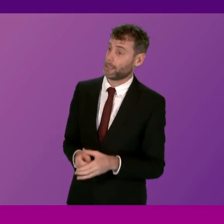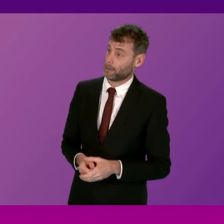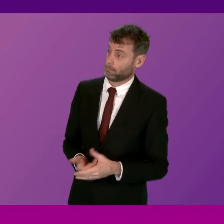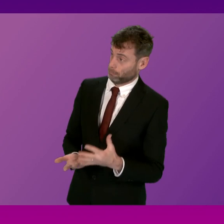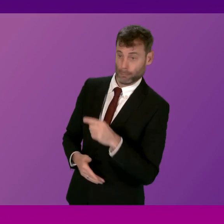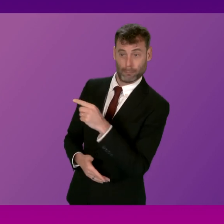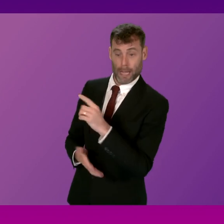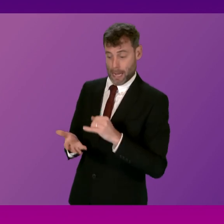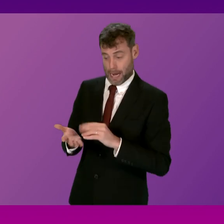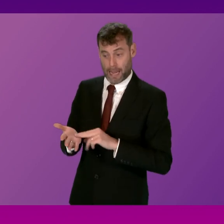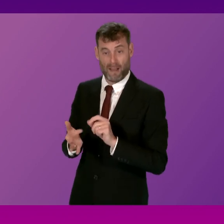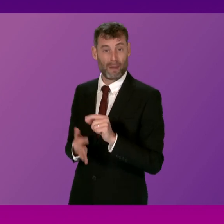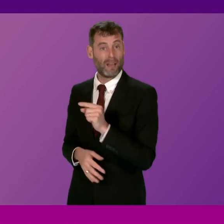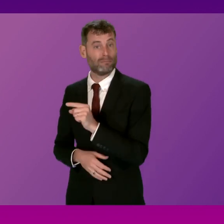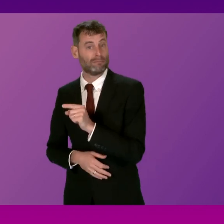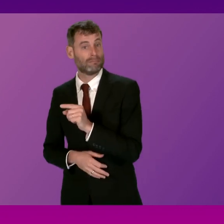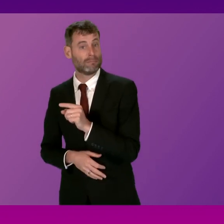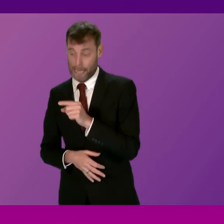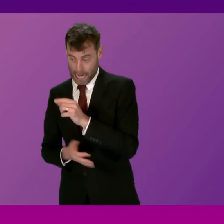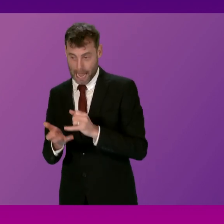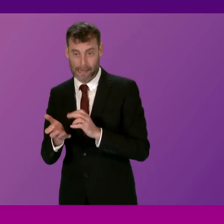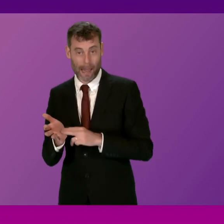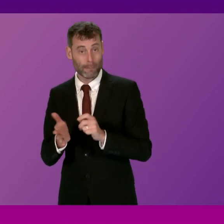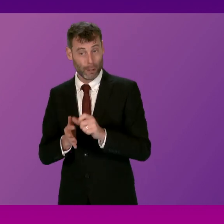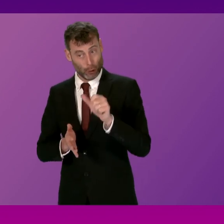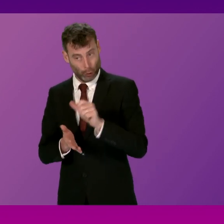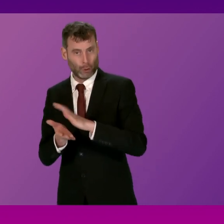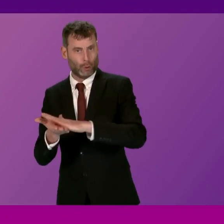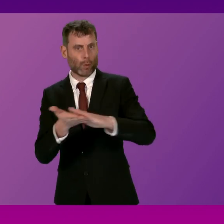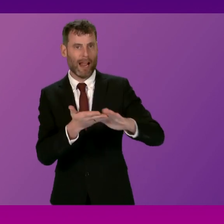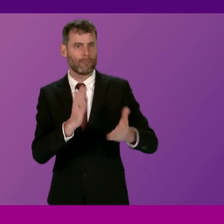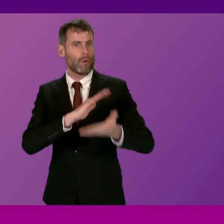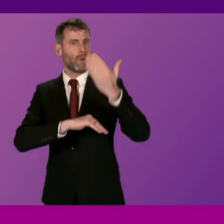It has had the opportunity to deal with the cluttered landscape and to make the policy